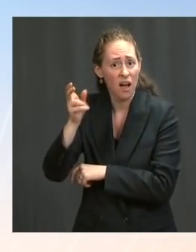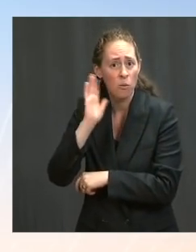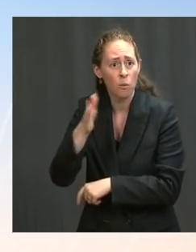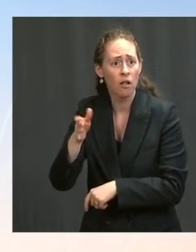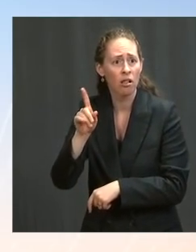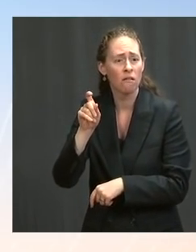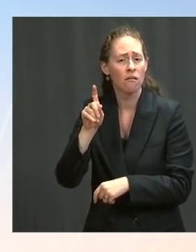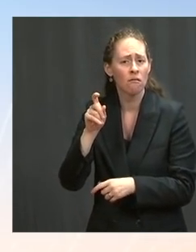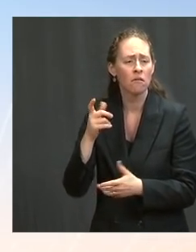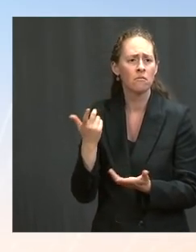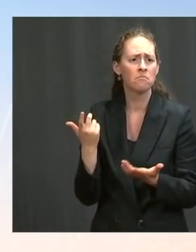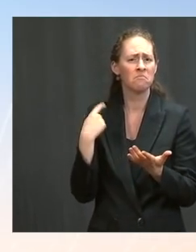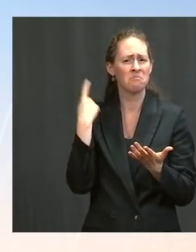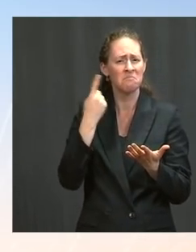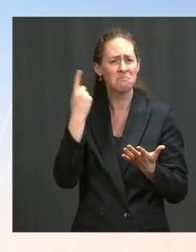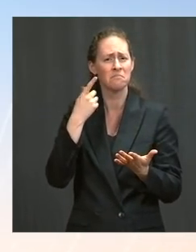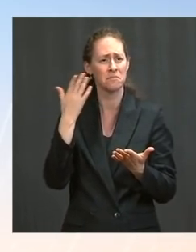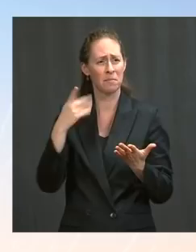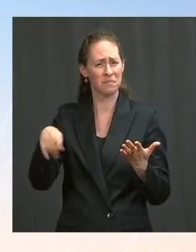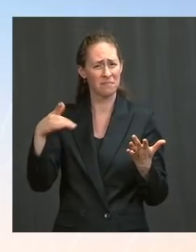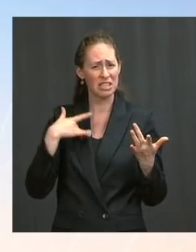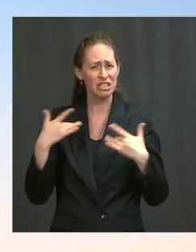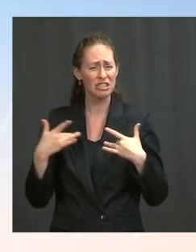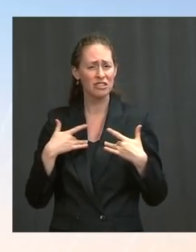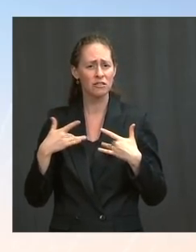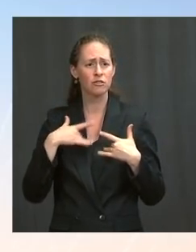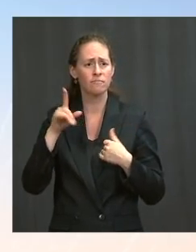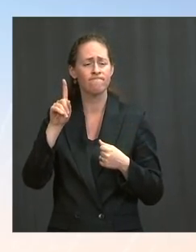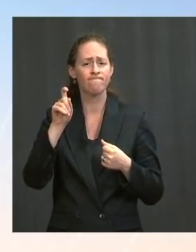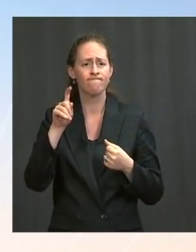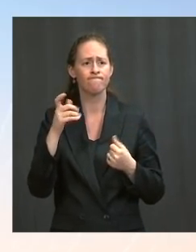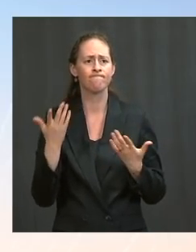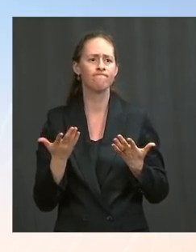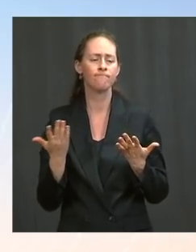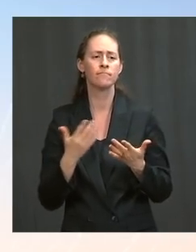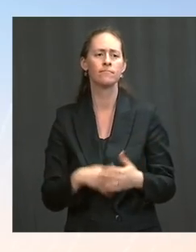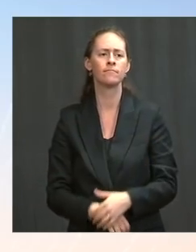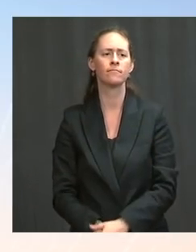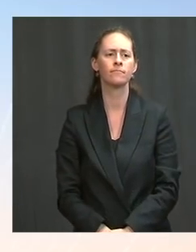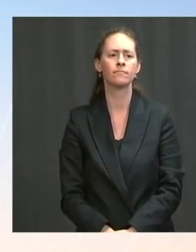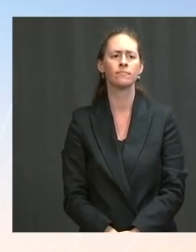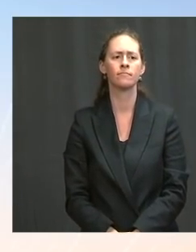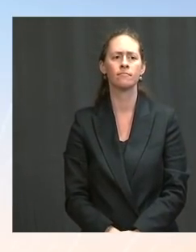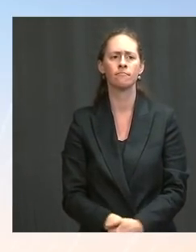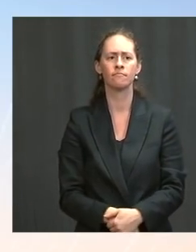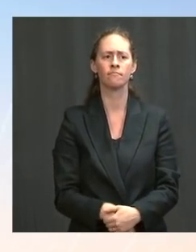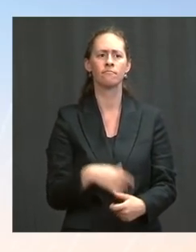about the prospects of American-made weaponry falling into the hands of the Taliban